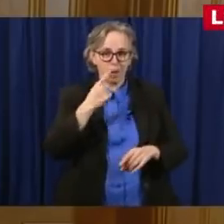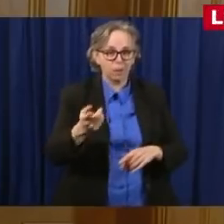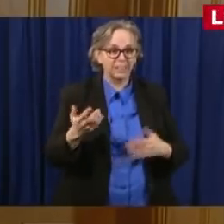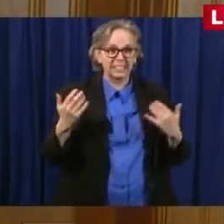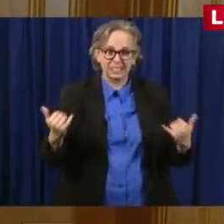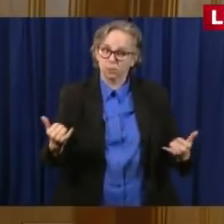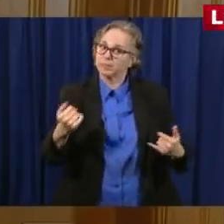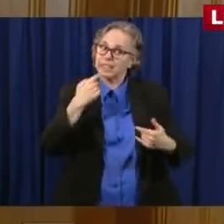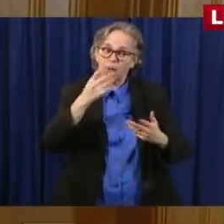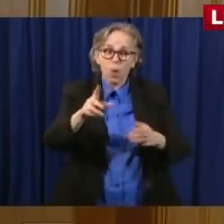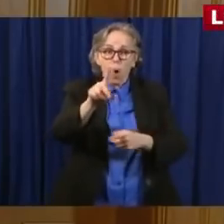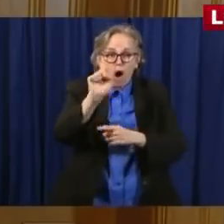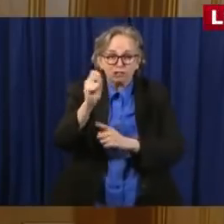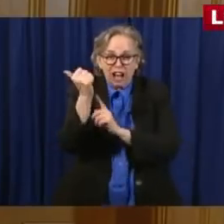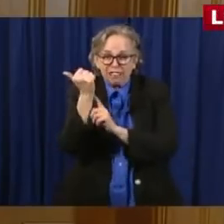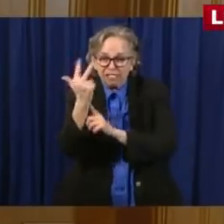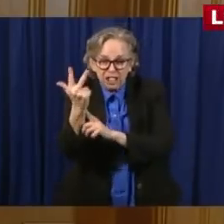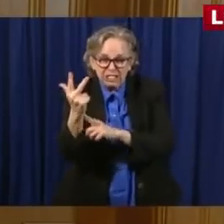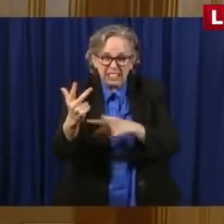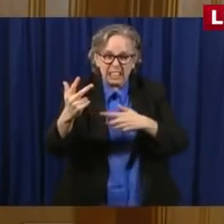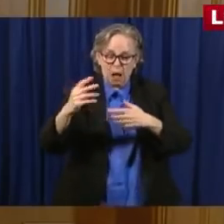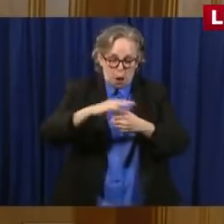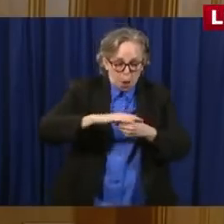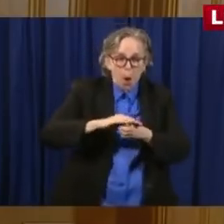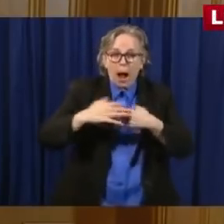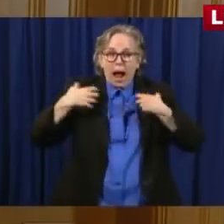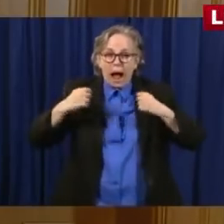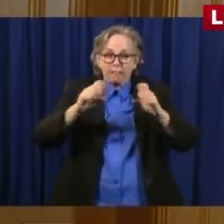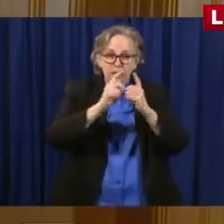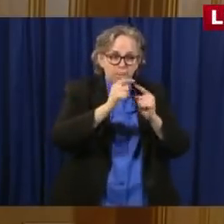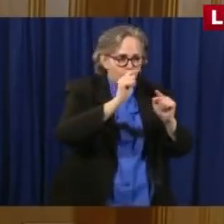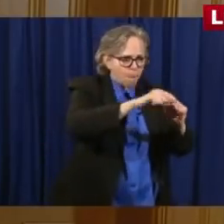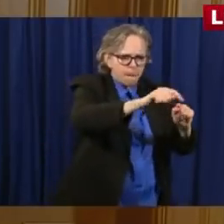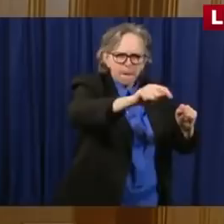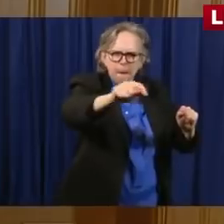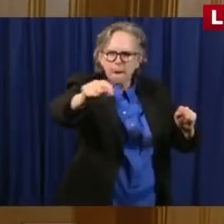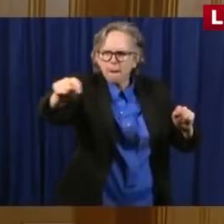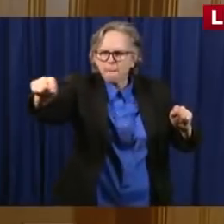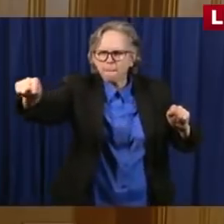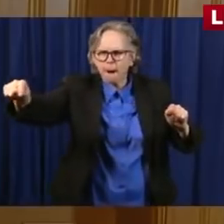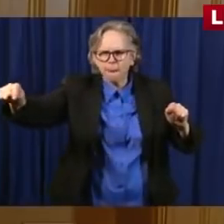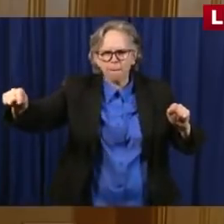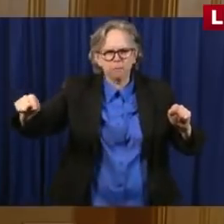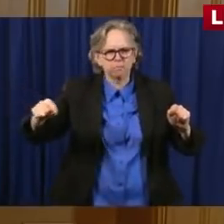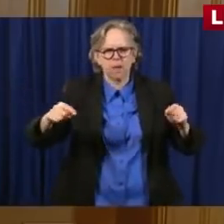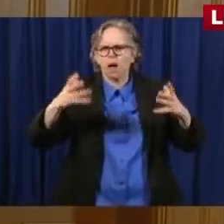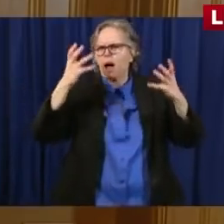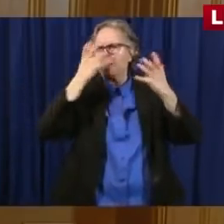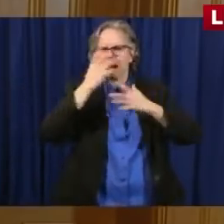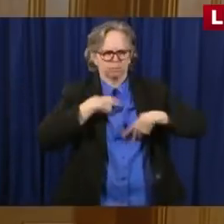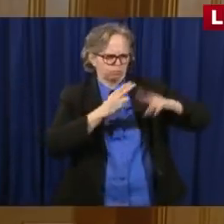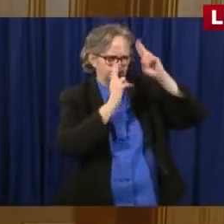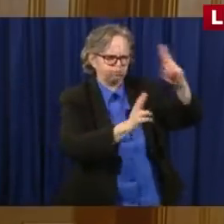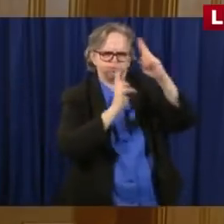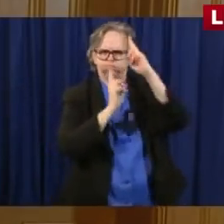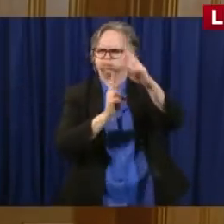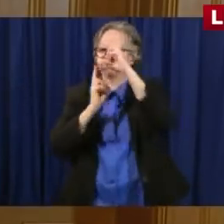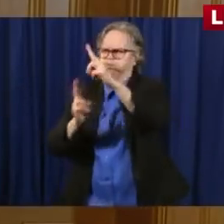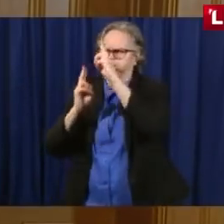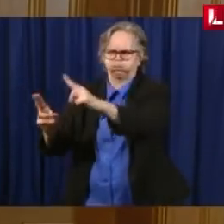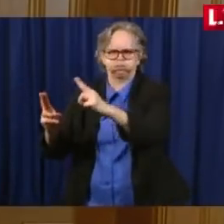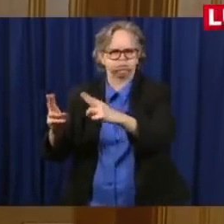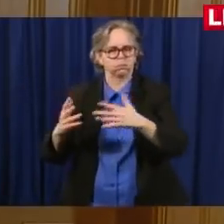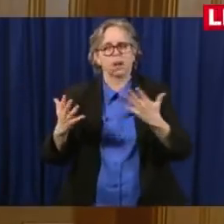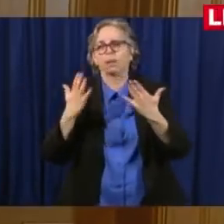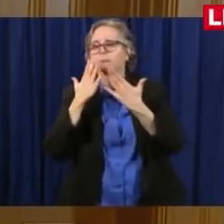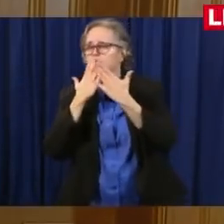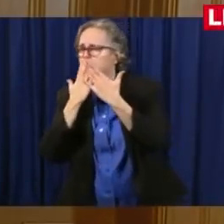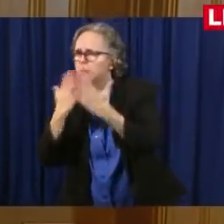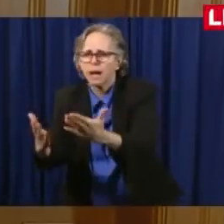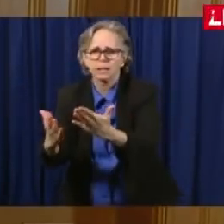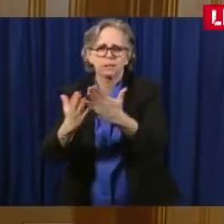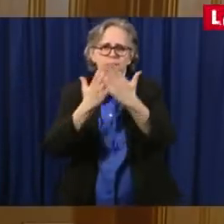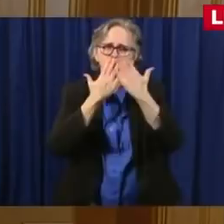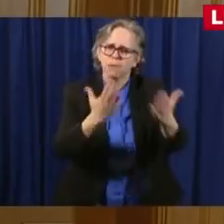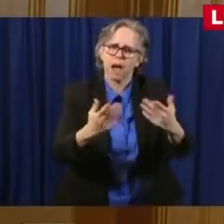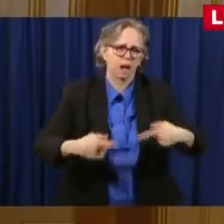HERE IN OHIO, AS YOU HAVE HEARD DR. ACTON SAY, THERE IS 113 LOCAL PUBLIC HEALTH DEPARTMENTS WHO ARE DOING AMAZING WORK.